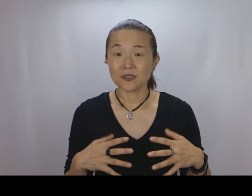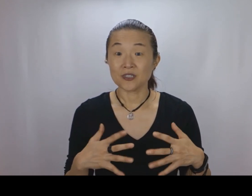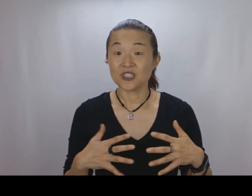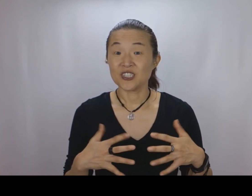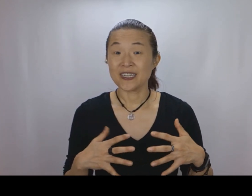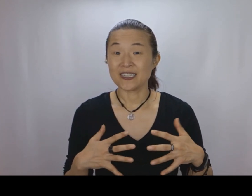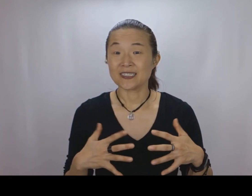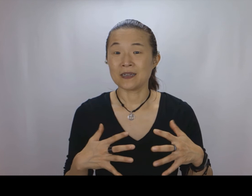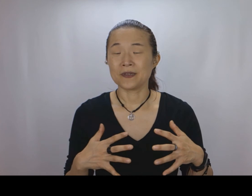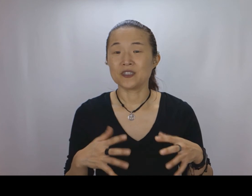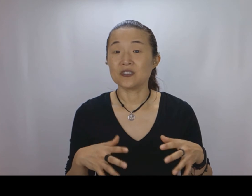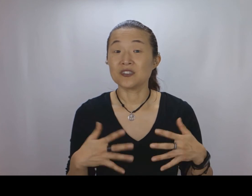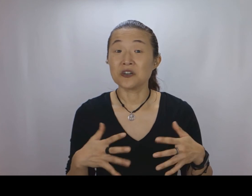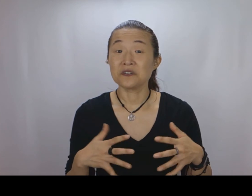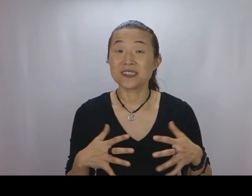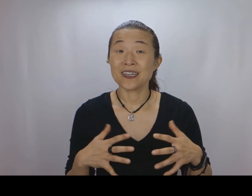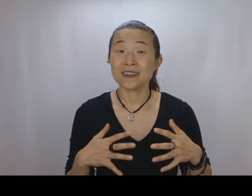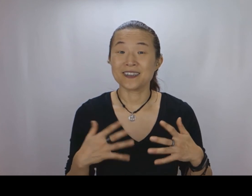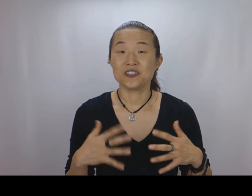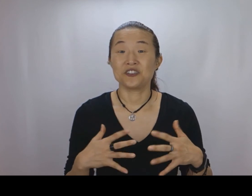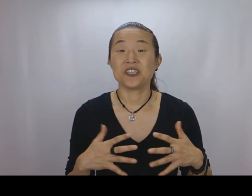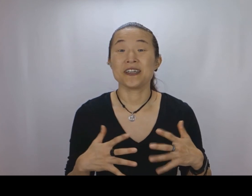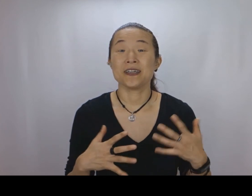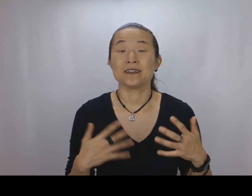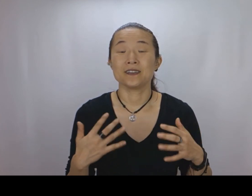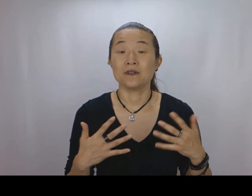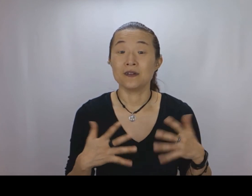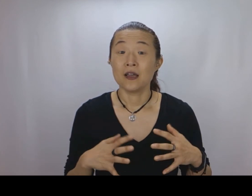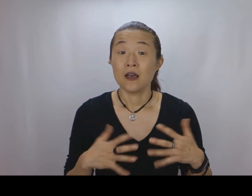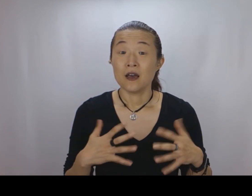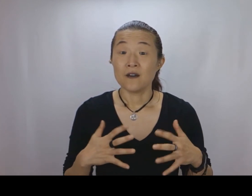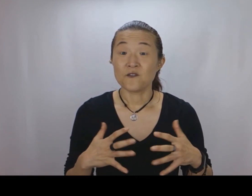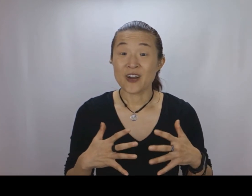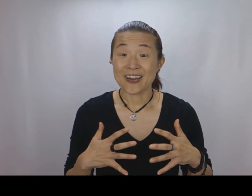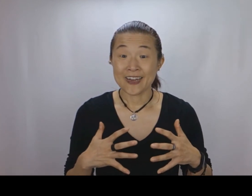but you're gonna shake this time. Because you're so scared that you're shaking. So, afraid.